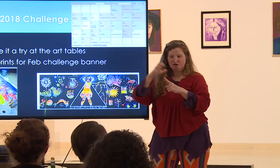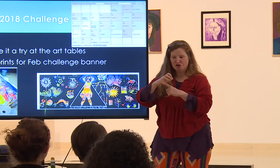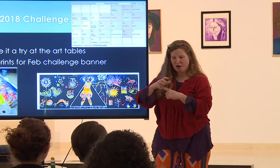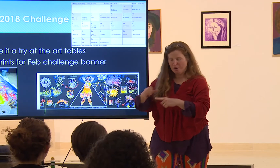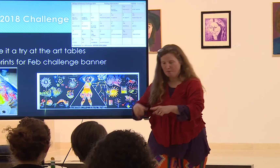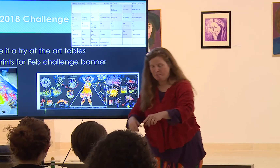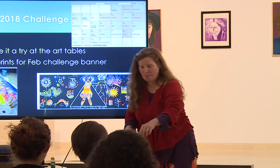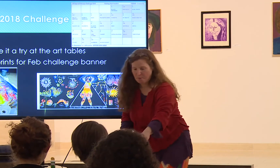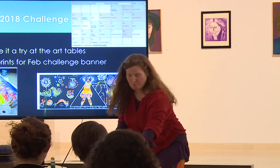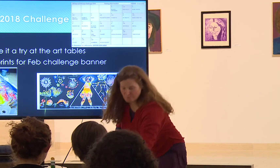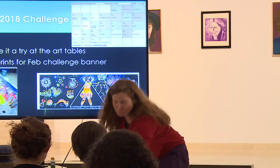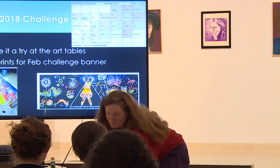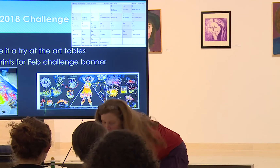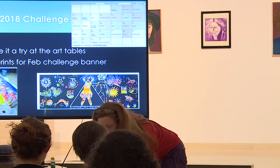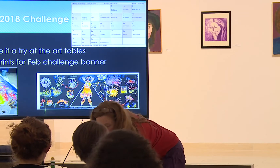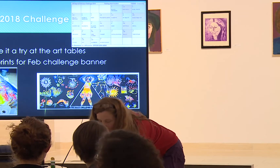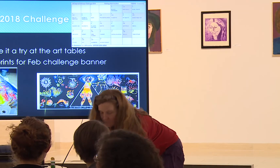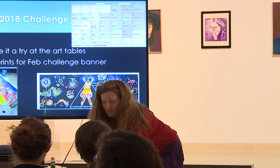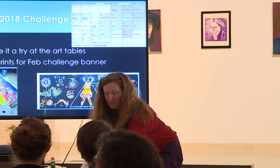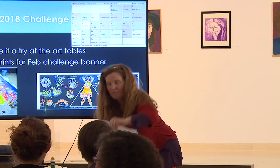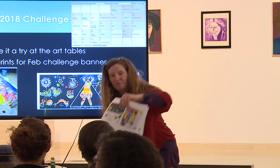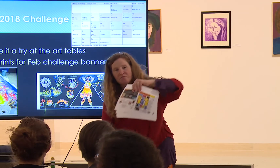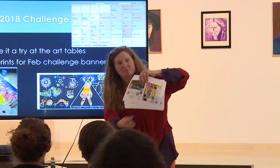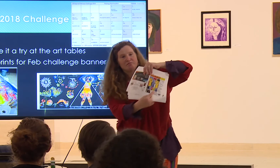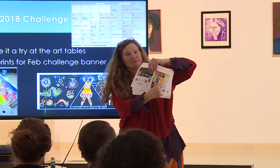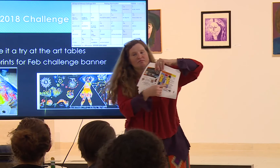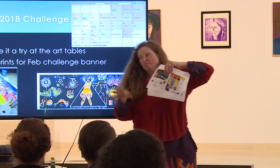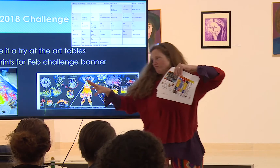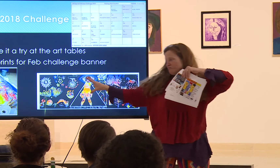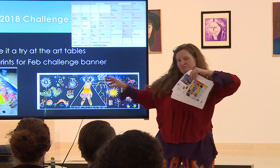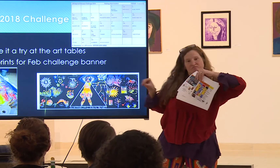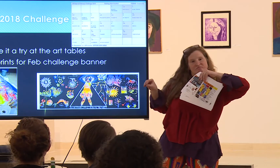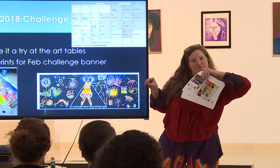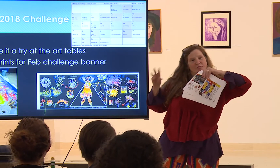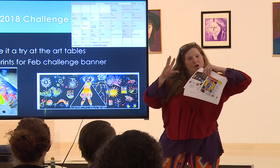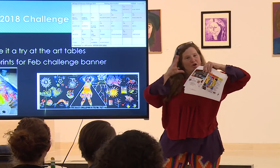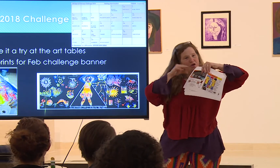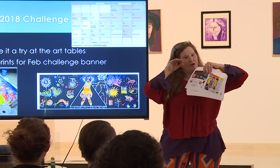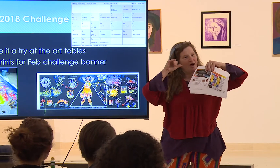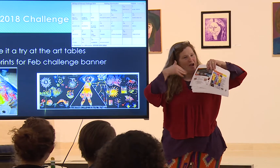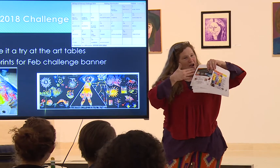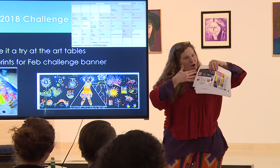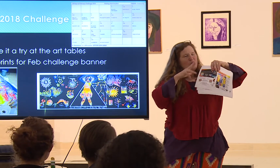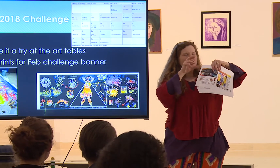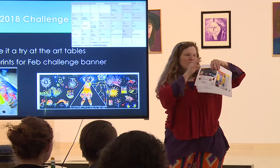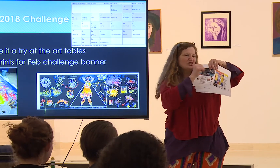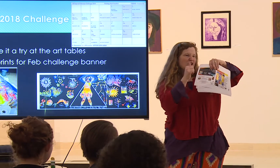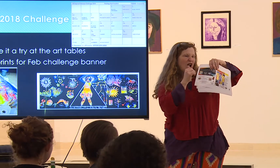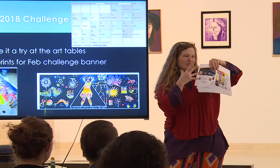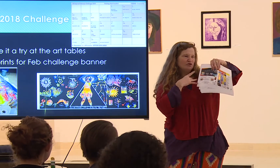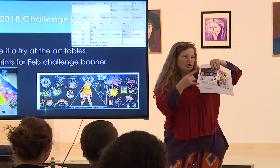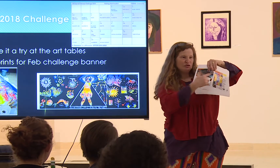We're actually going to be replicating this piece, the ASL Champ piece. It's $30 if you're interested.